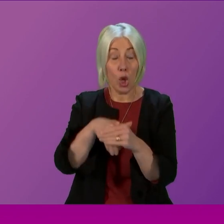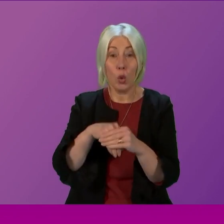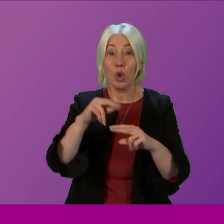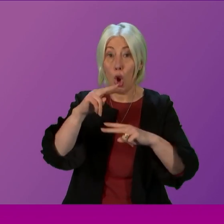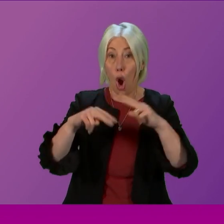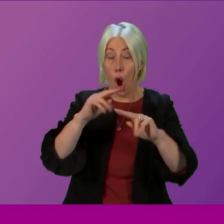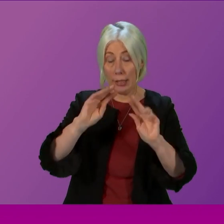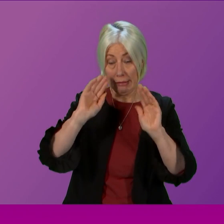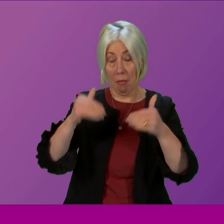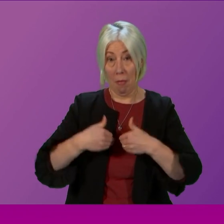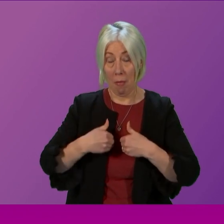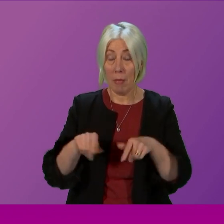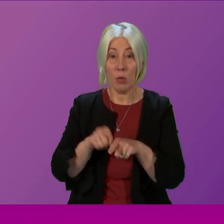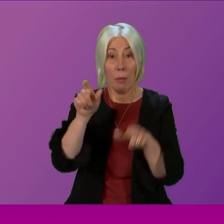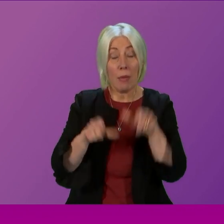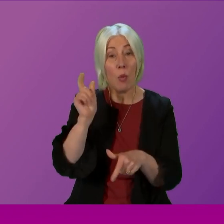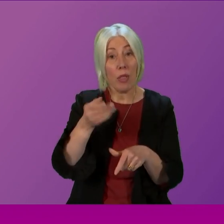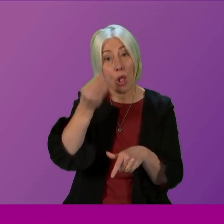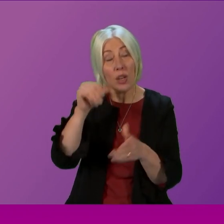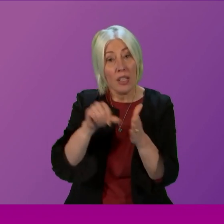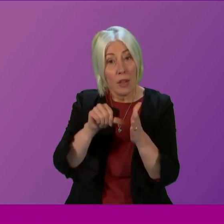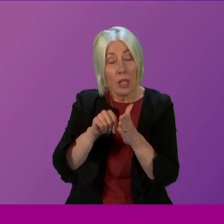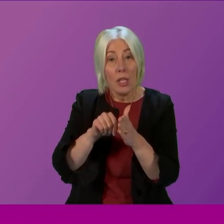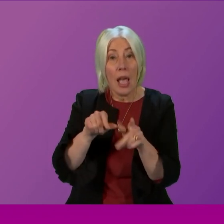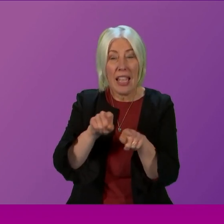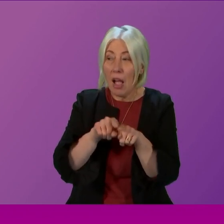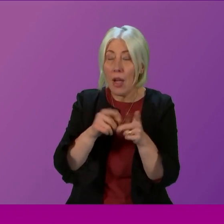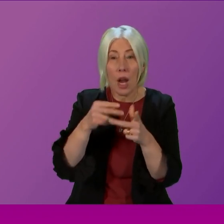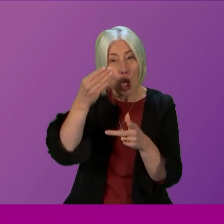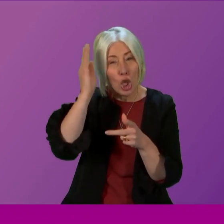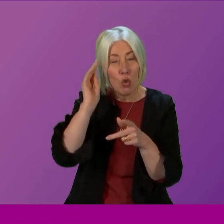learning disability and, potentially, a wider range of neurodivergent conditions. However,